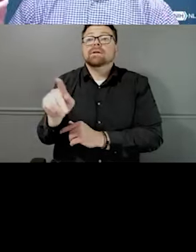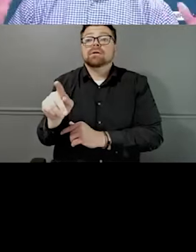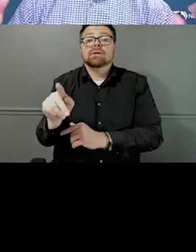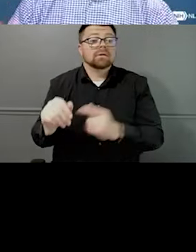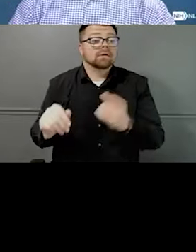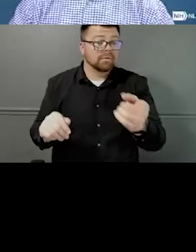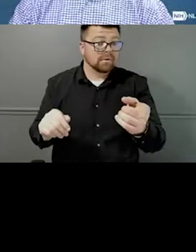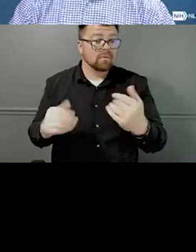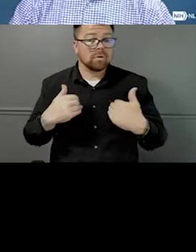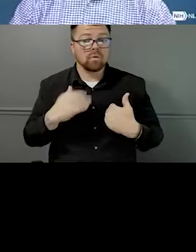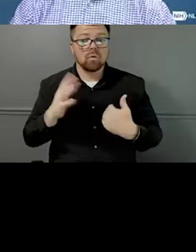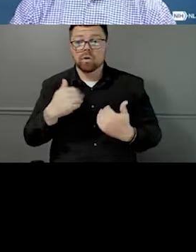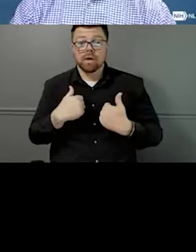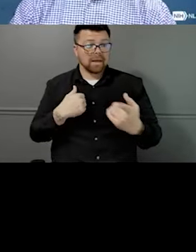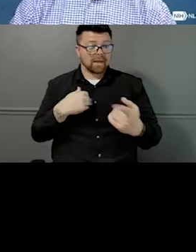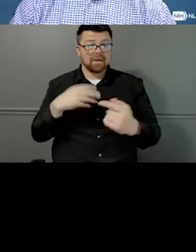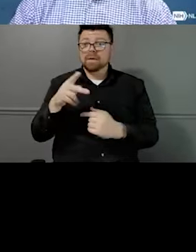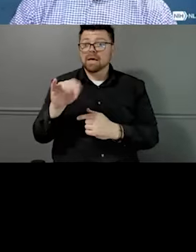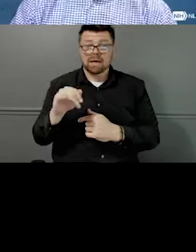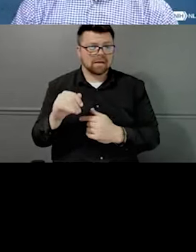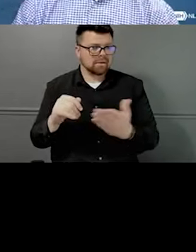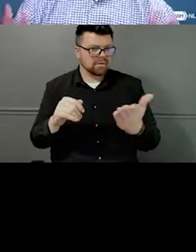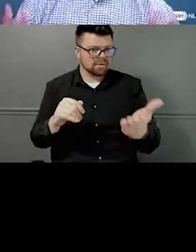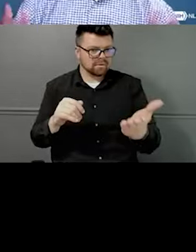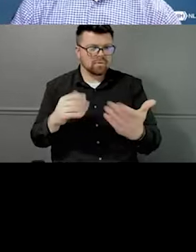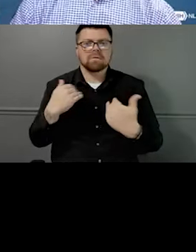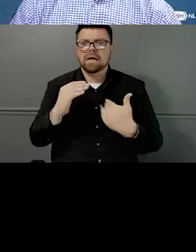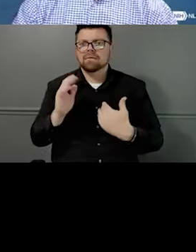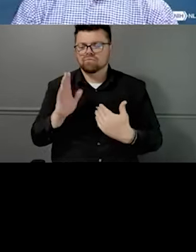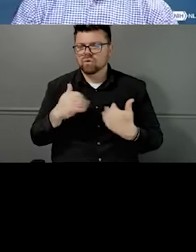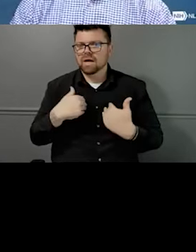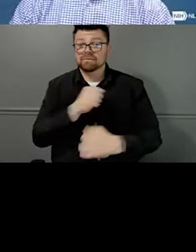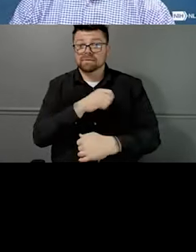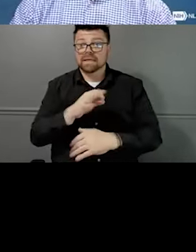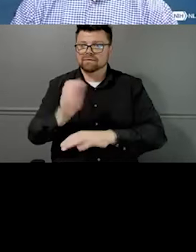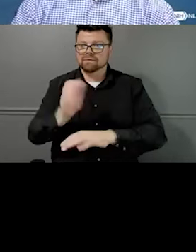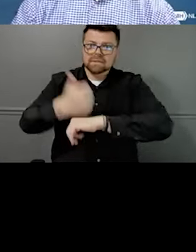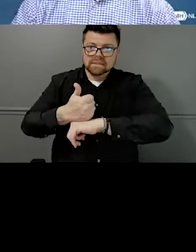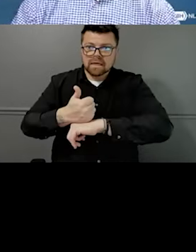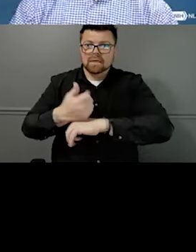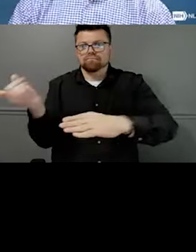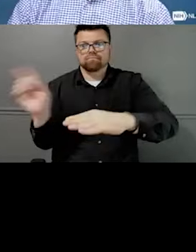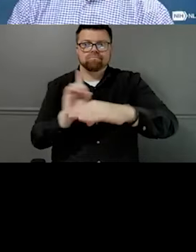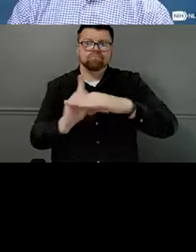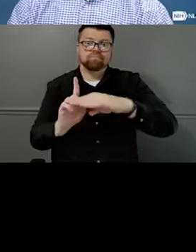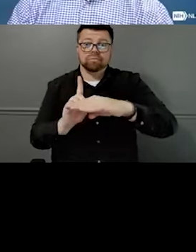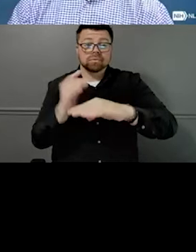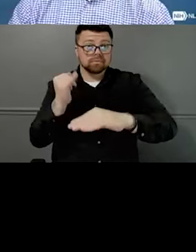us and let us know how SciENcv is working for you. Anything that we can help you with, we are going to have staffed,